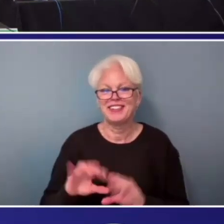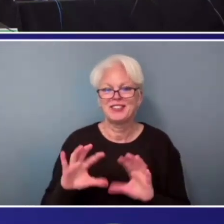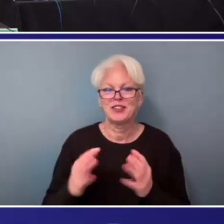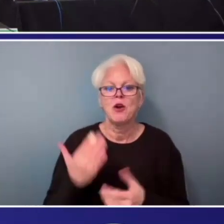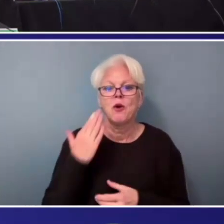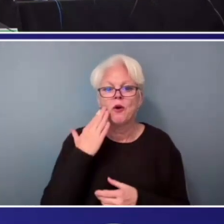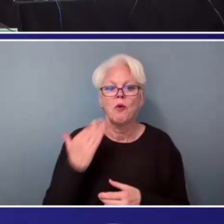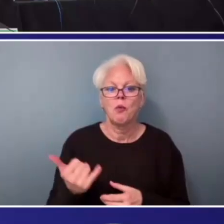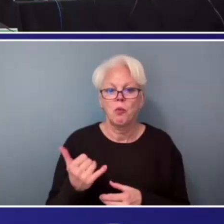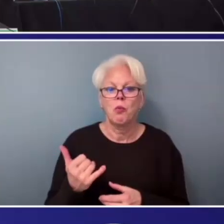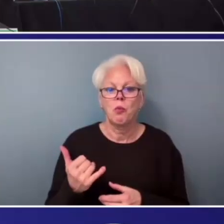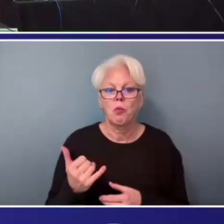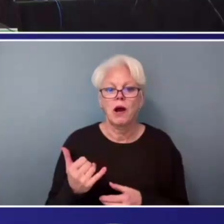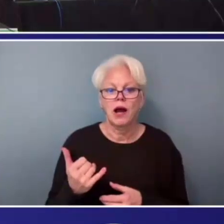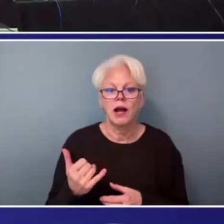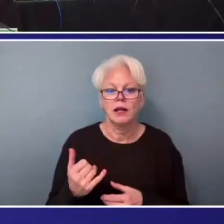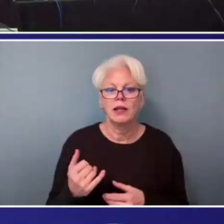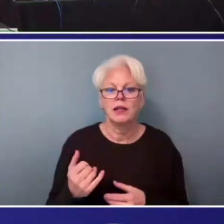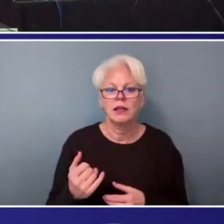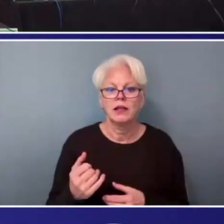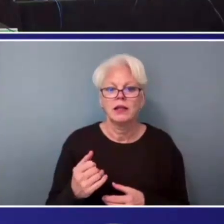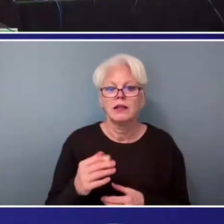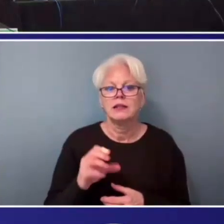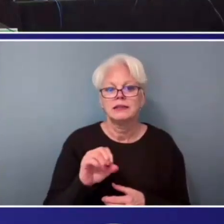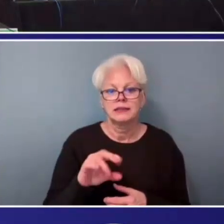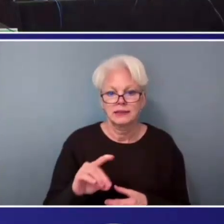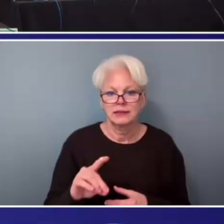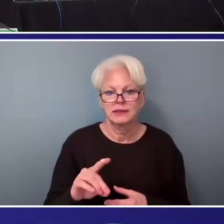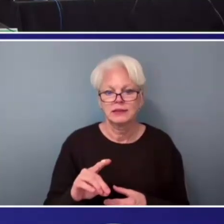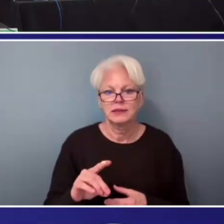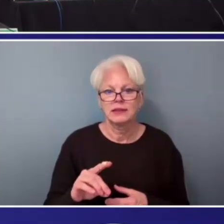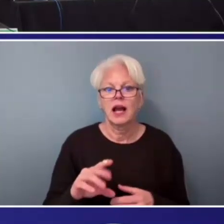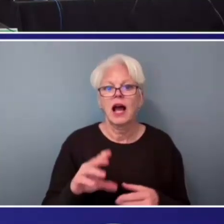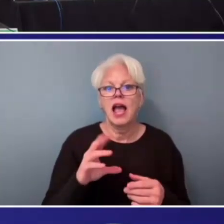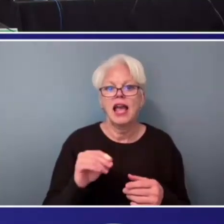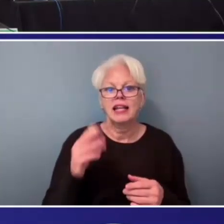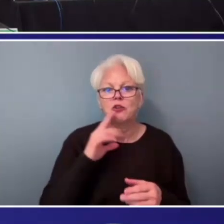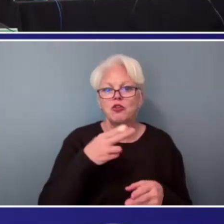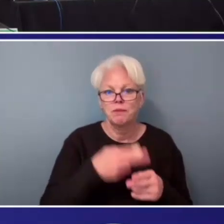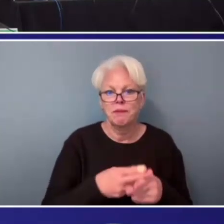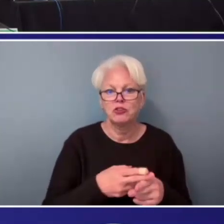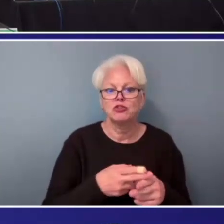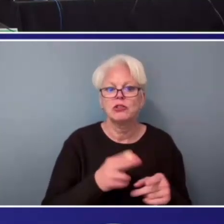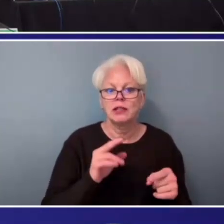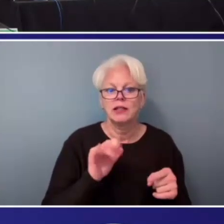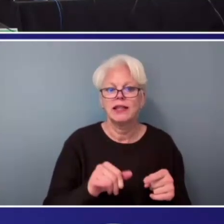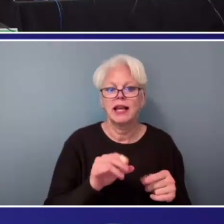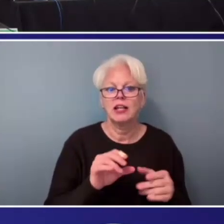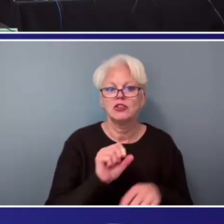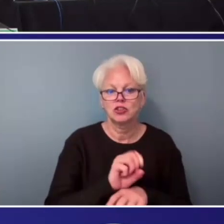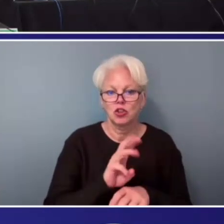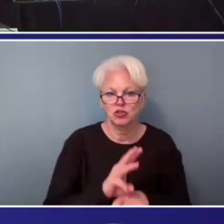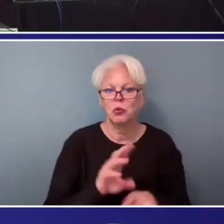why PsyD, and, and I know you had mentioned social work as being in the same category as health professions. I believe it's